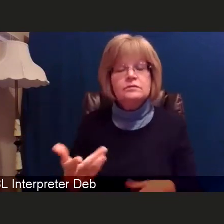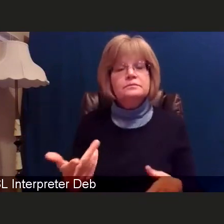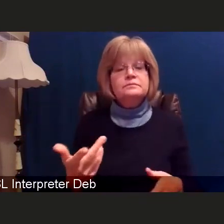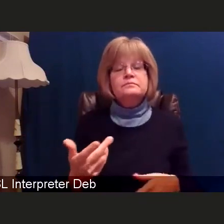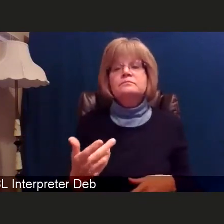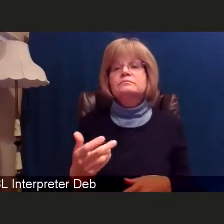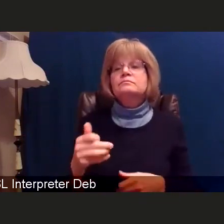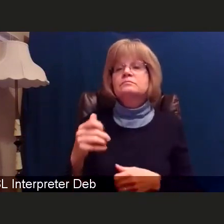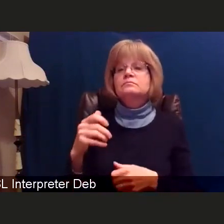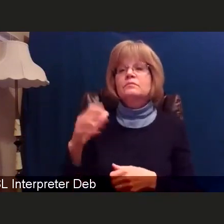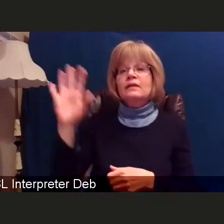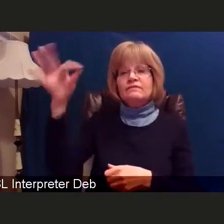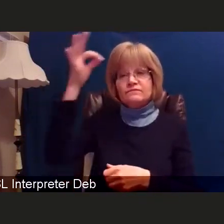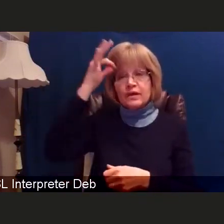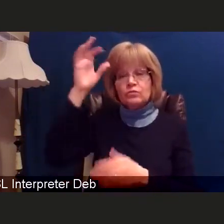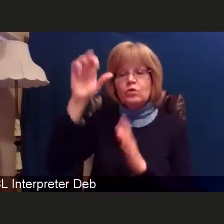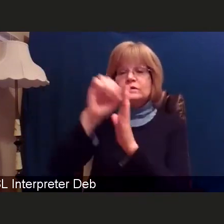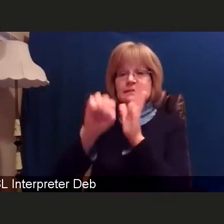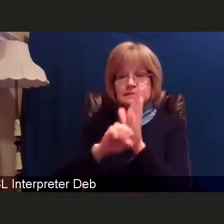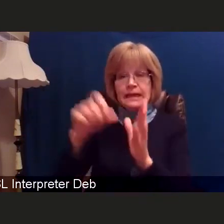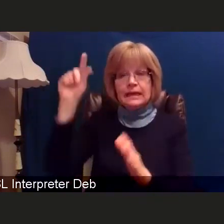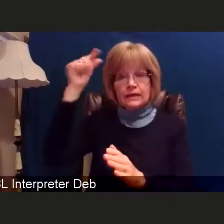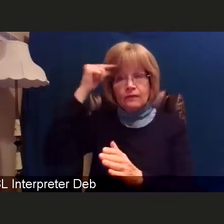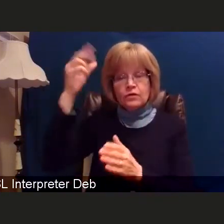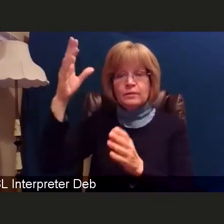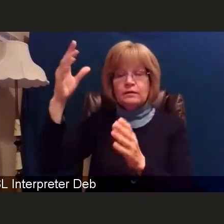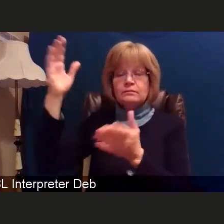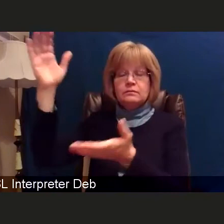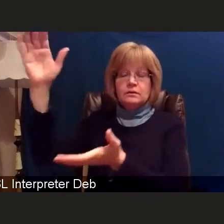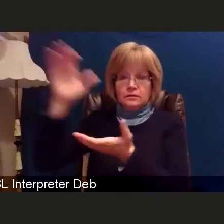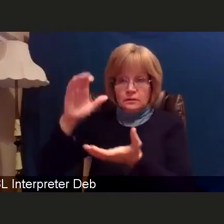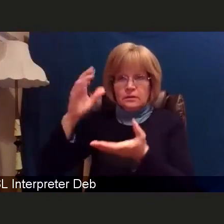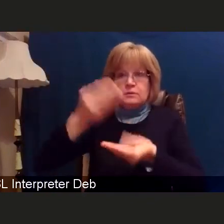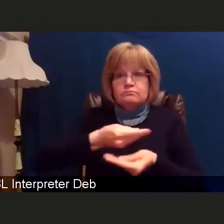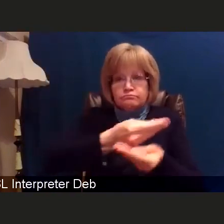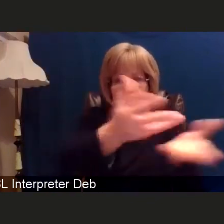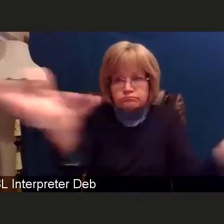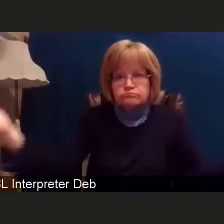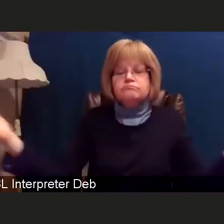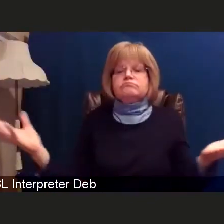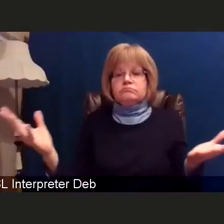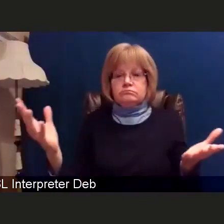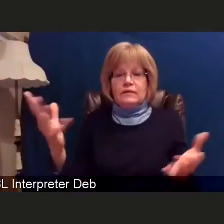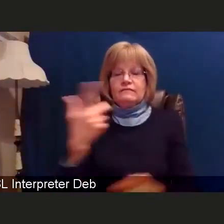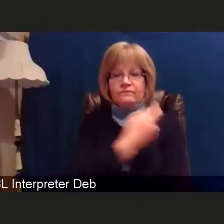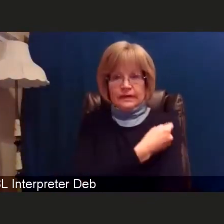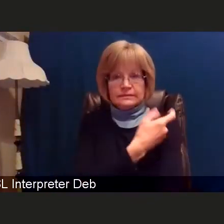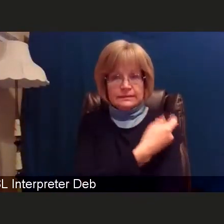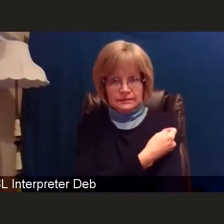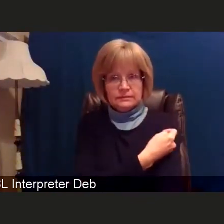from the Federal and State government. That is the only way that we have our opportunity to receive vaccine.